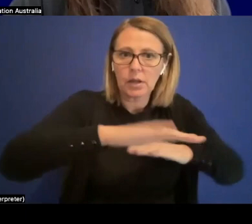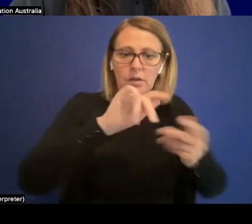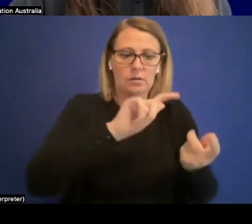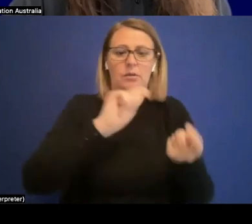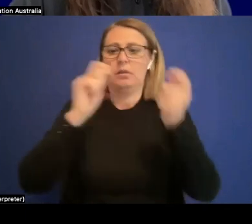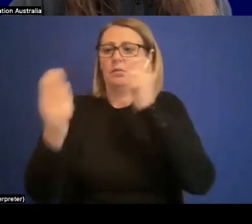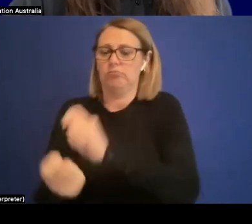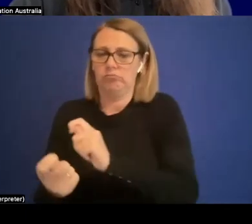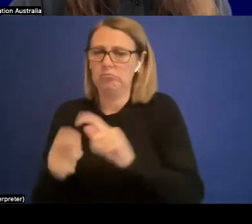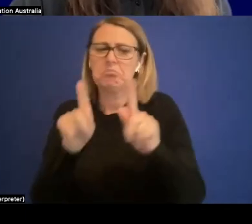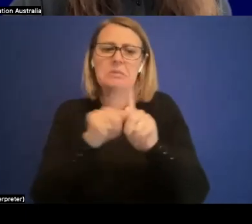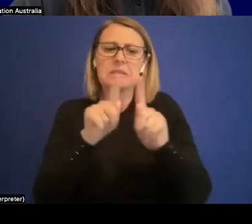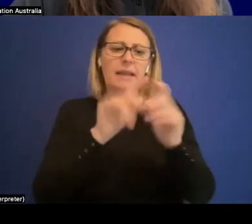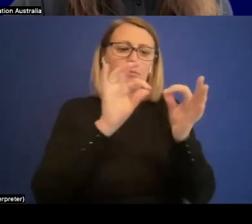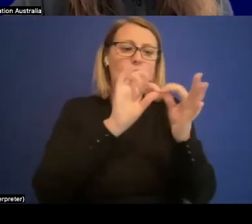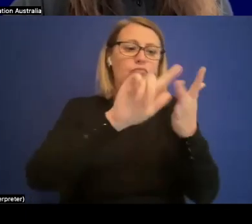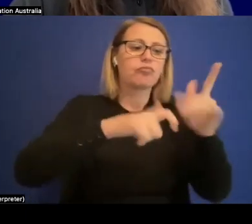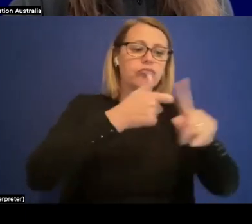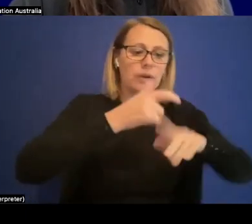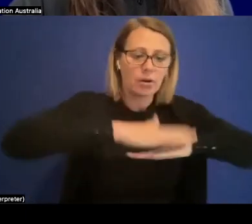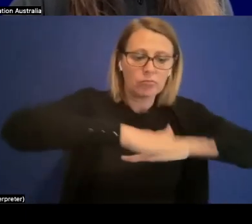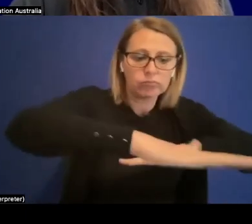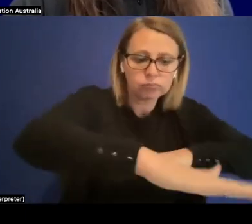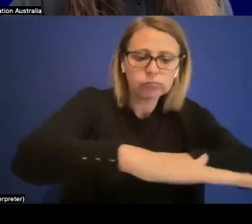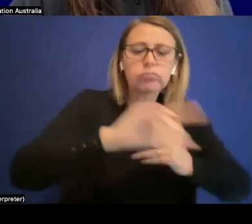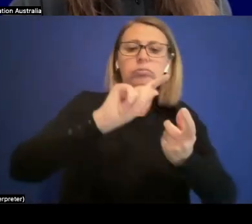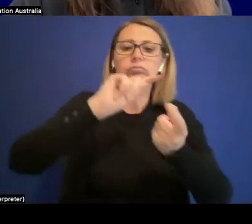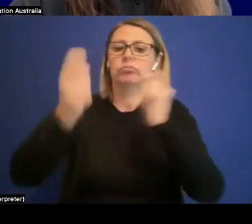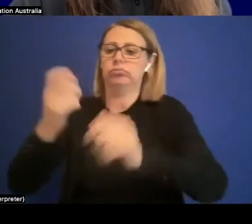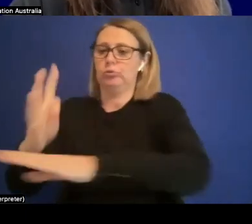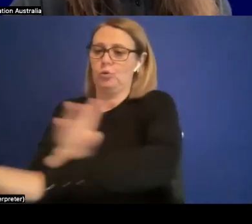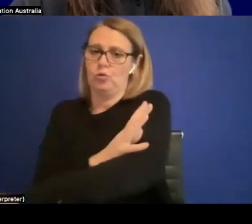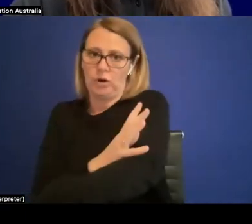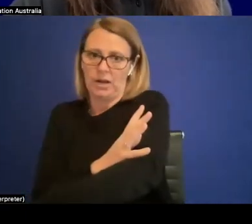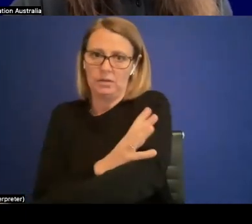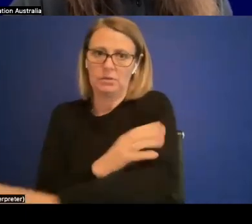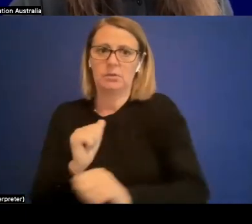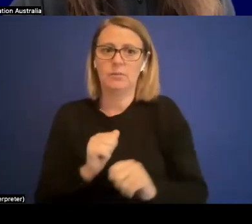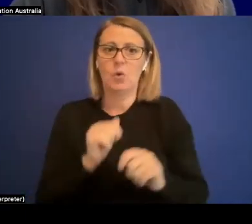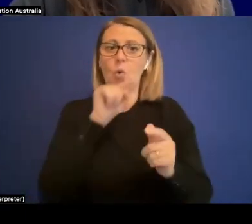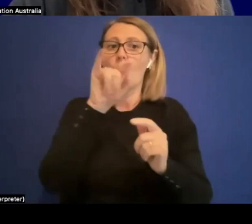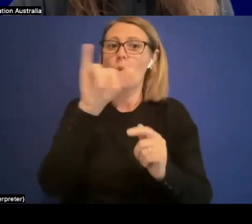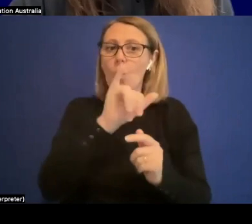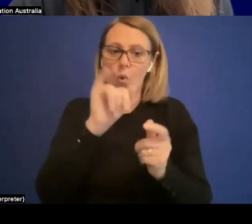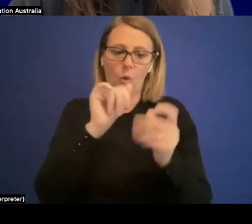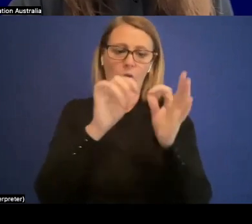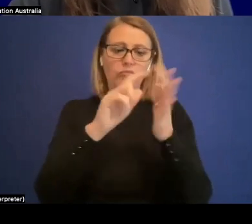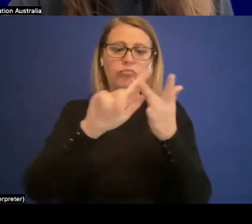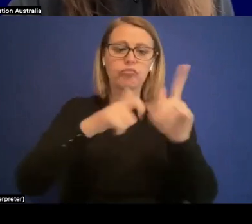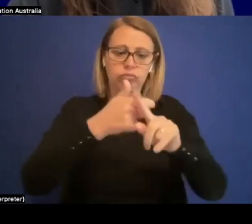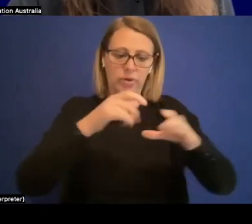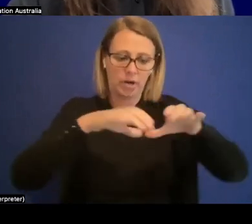such as brick to lawn, a change in brick pattern, or concrete to carpet,